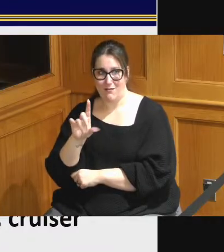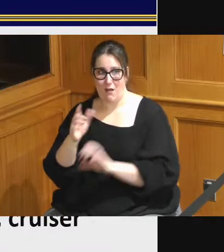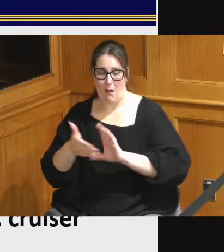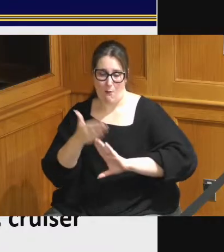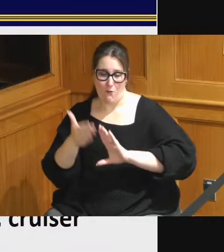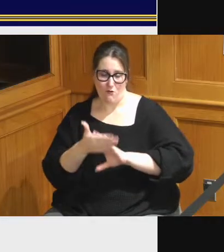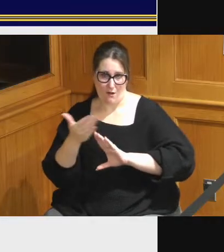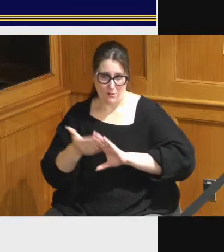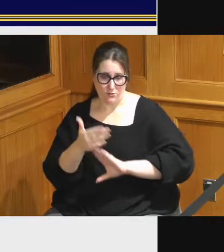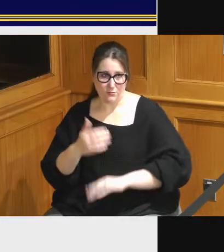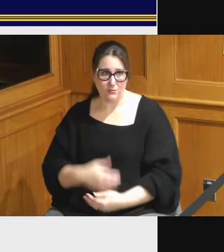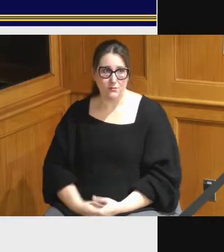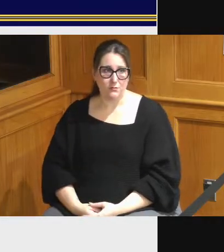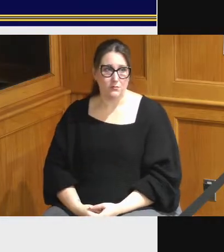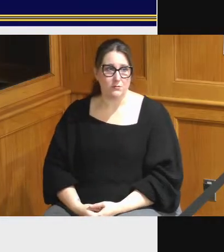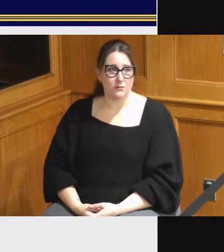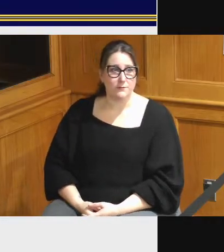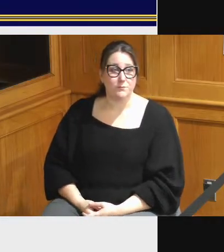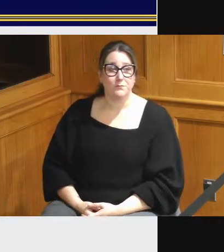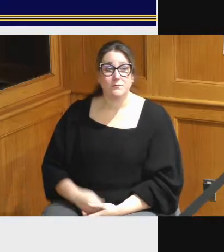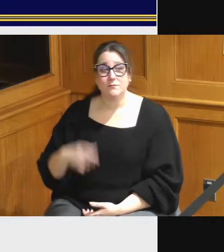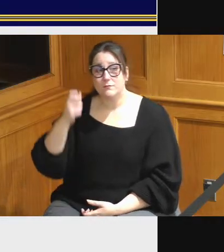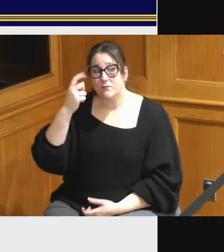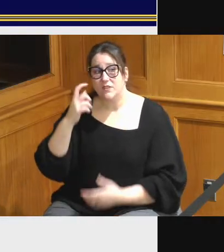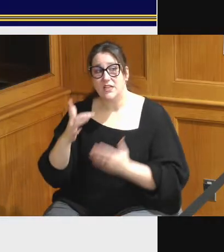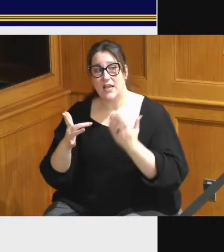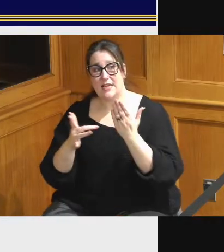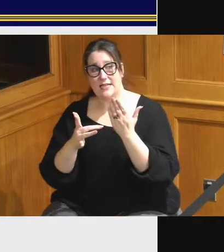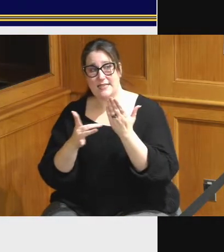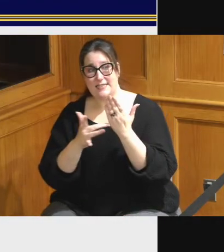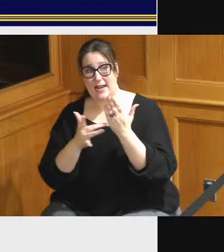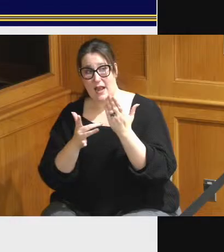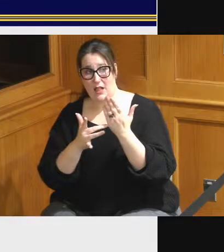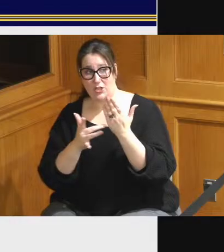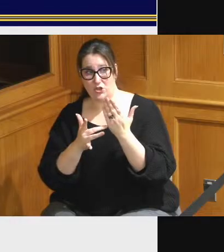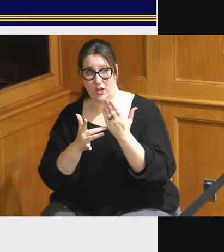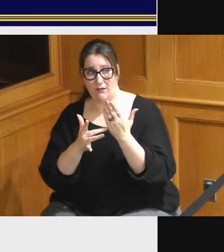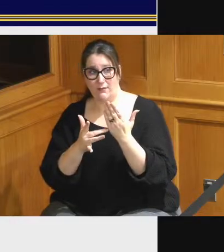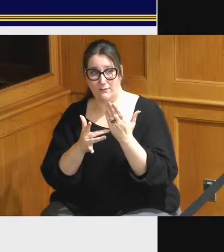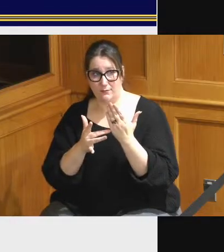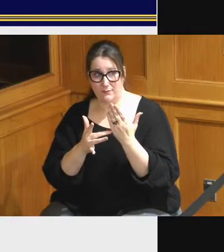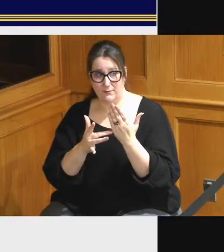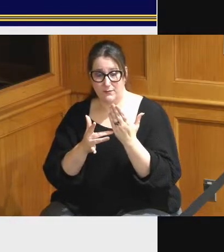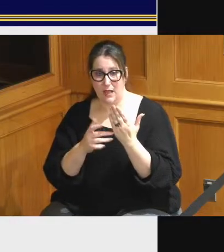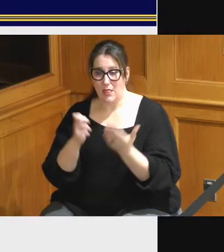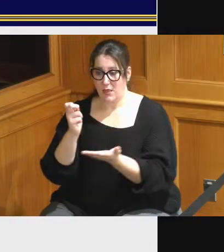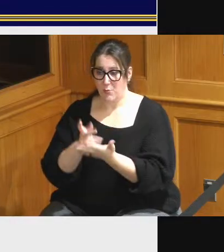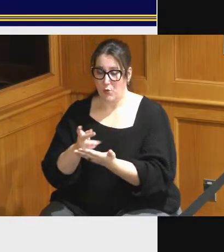Hamilton County. Next we have the technology that had been approved in the budget. The jail